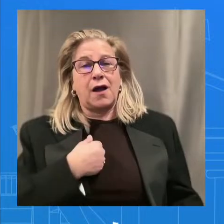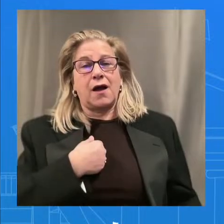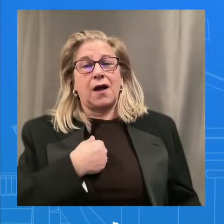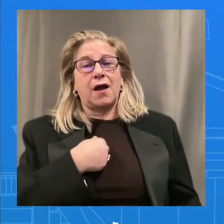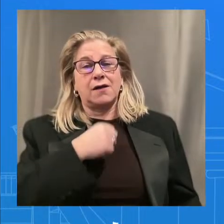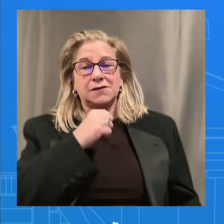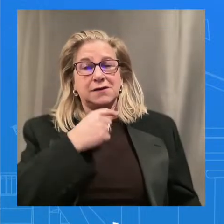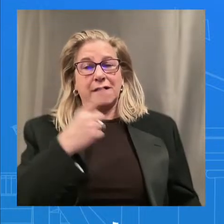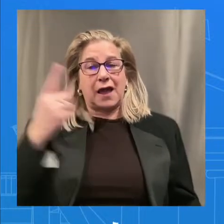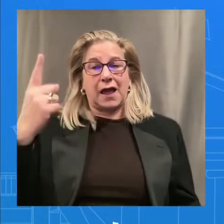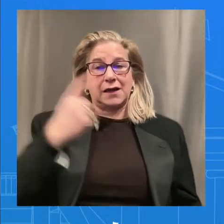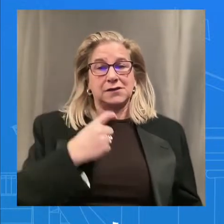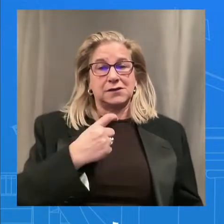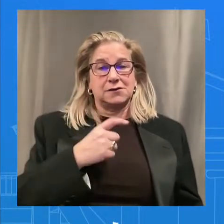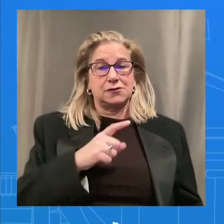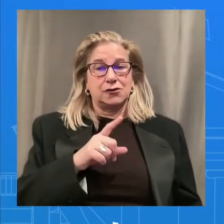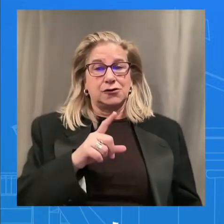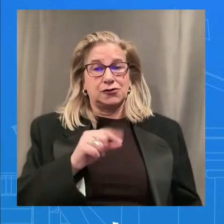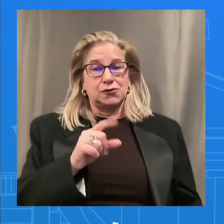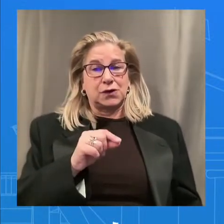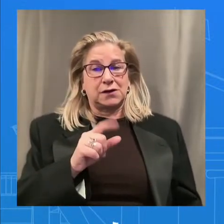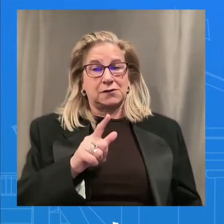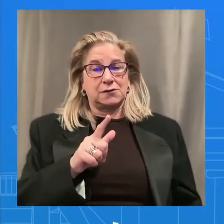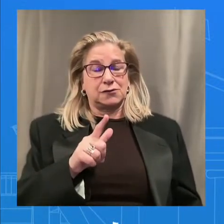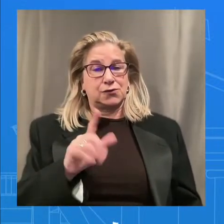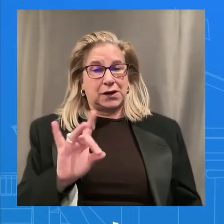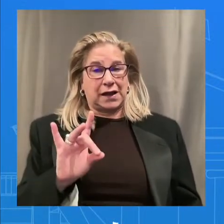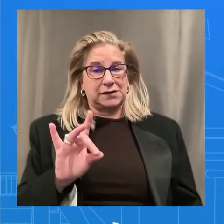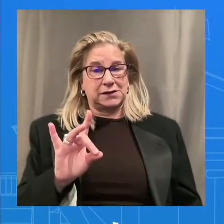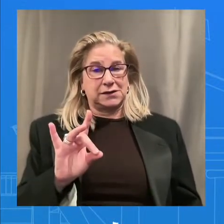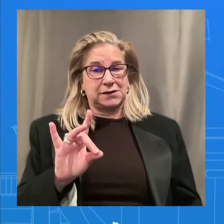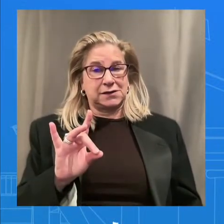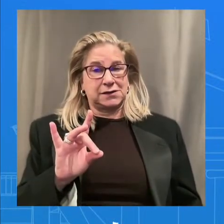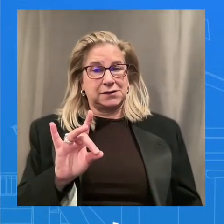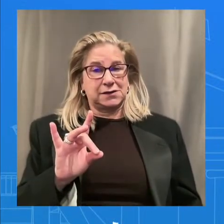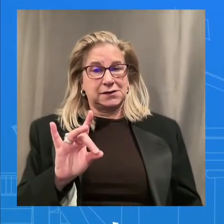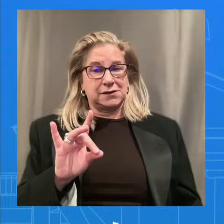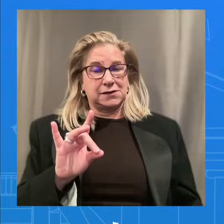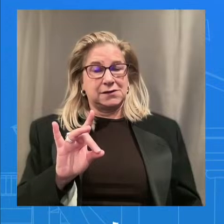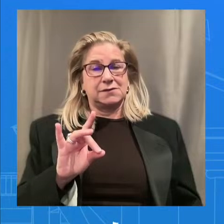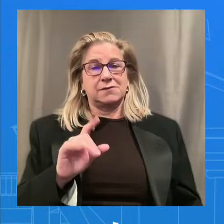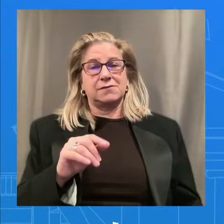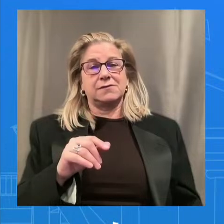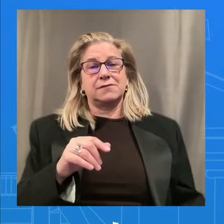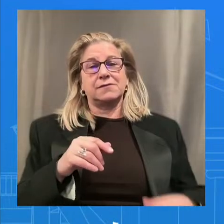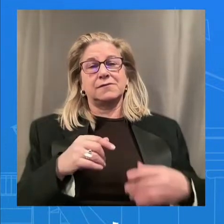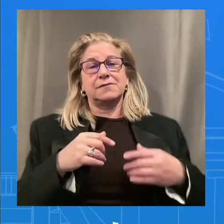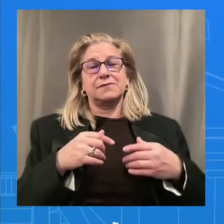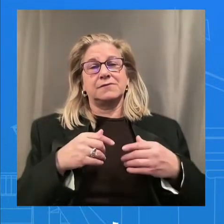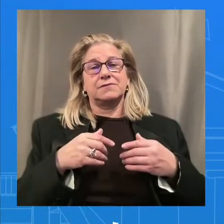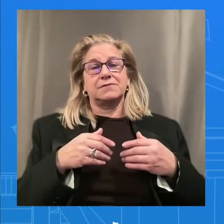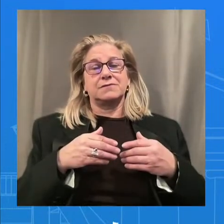is going to look like between now and 2028. I can’t -- or post -- post, obviously, this president’s tenure.